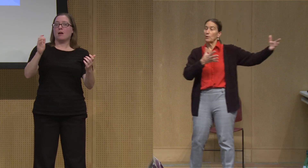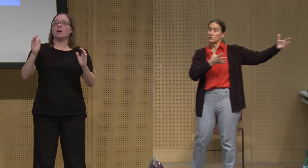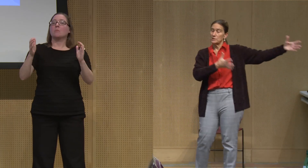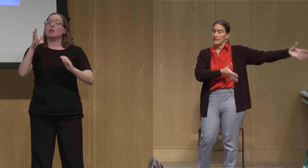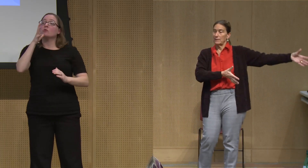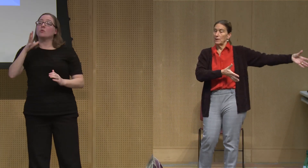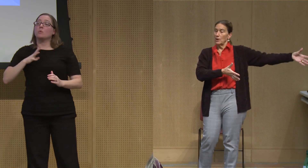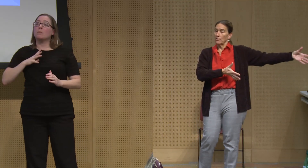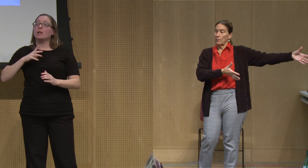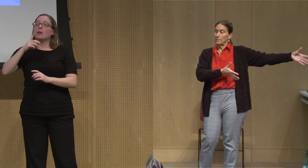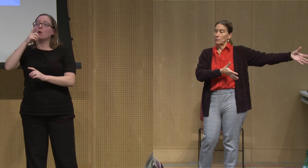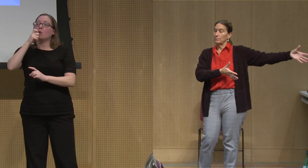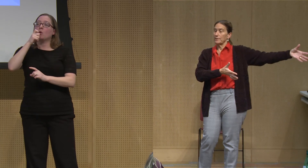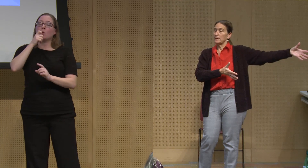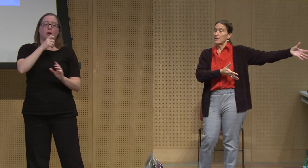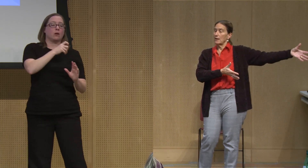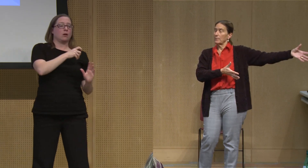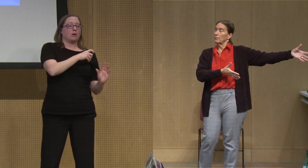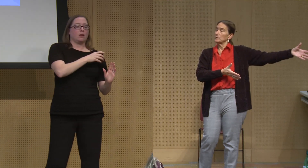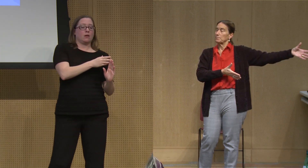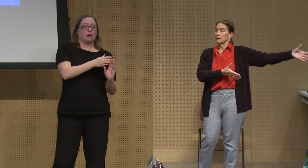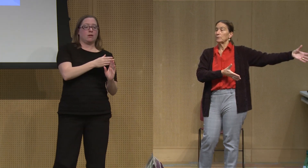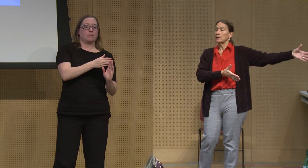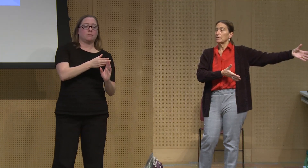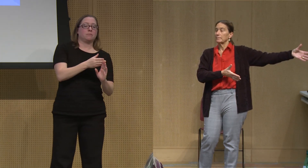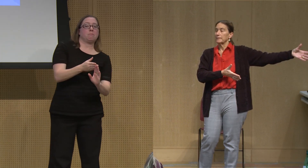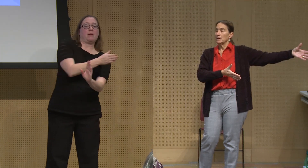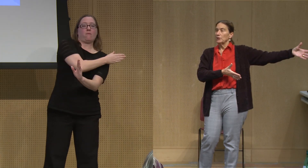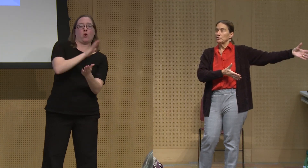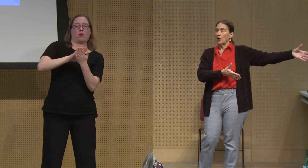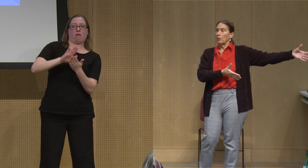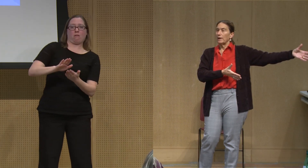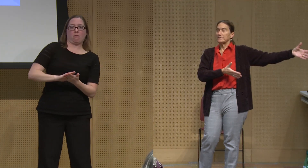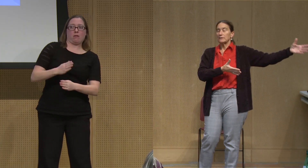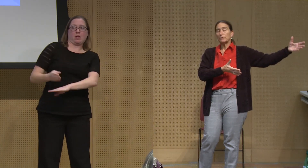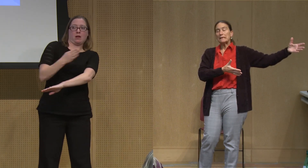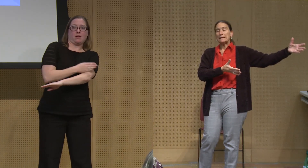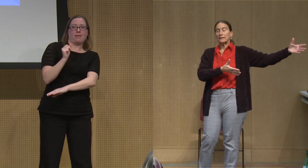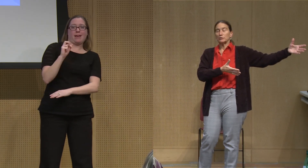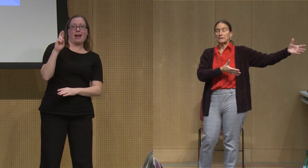THAN THE WOMEN WHO BREATHED THE AIR THAT WAS POLLUTED. SO IT'S A REALLY INTERESTING CONNECTION.